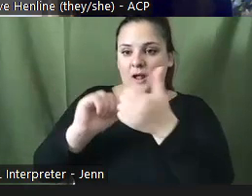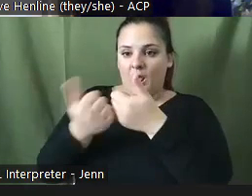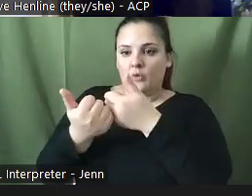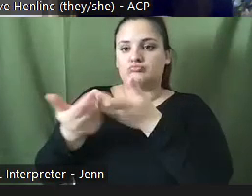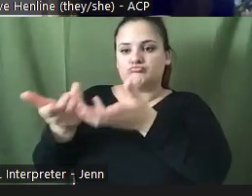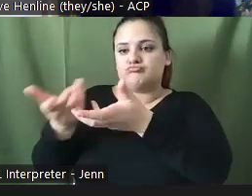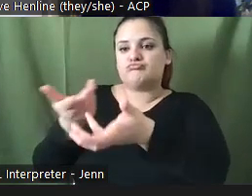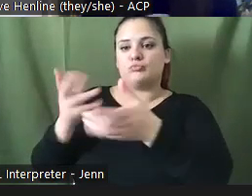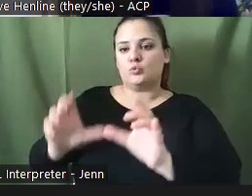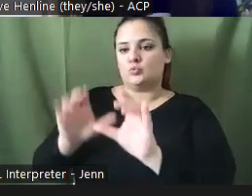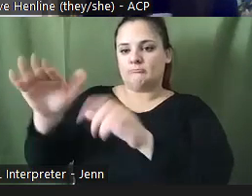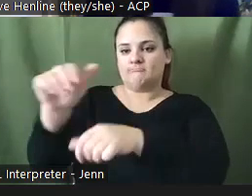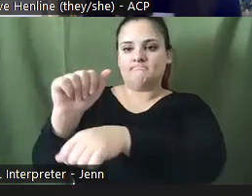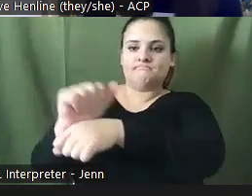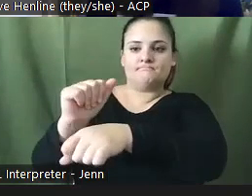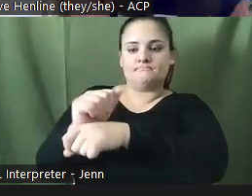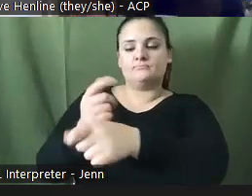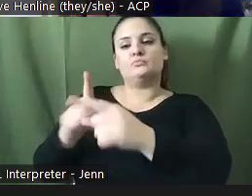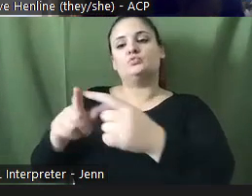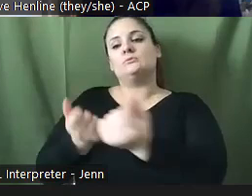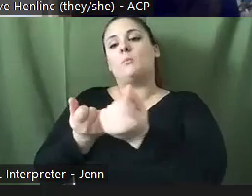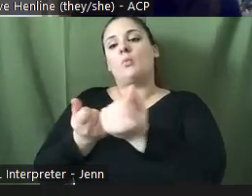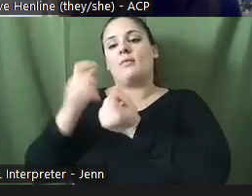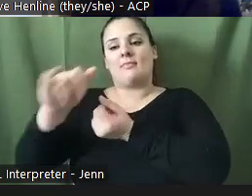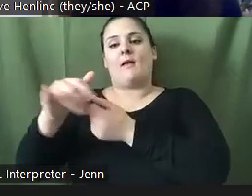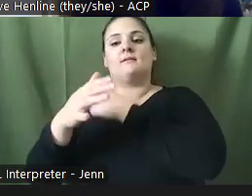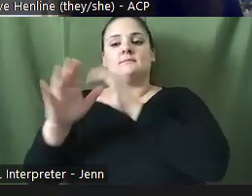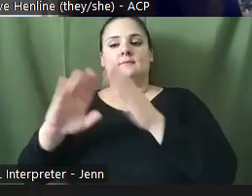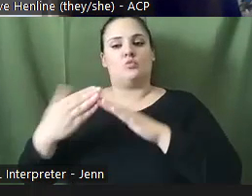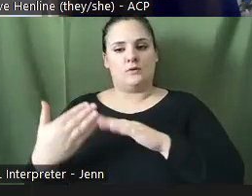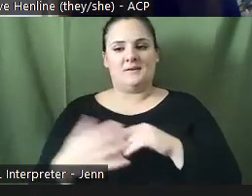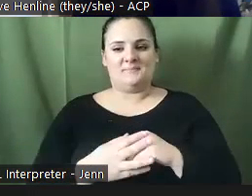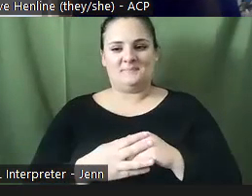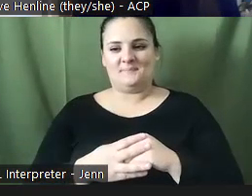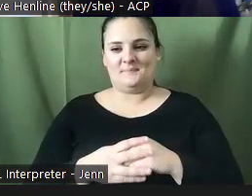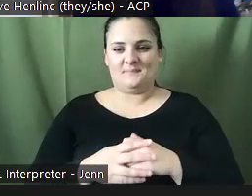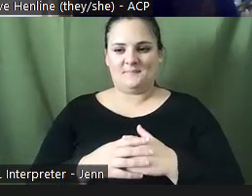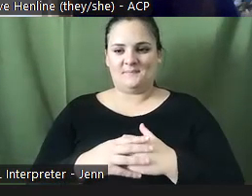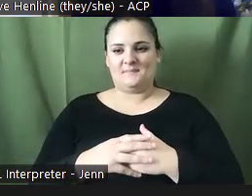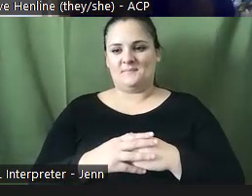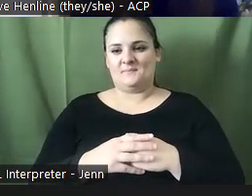those communities. But that's more of my job description than what we need to go into.